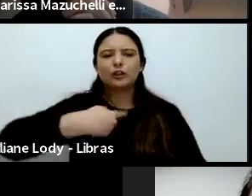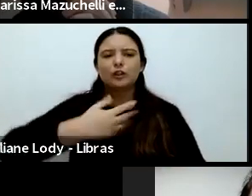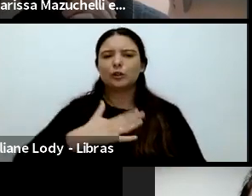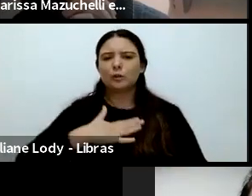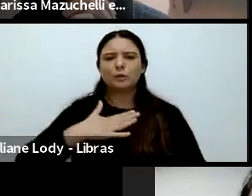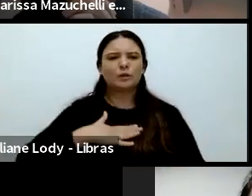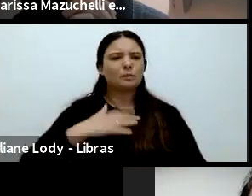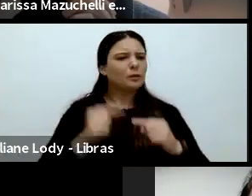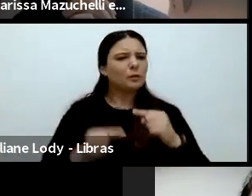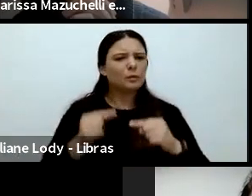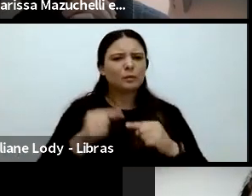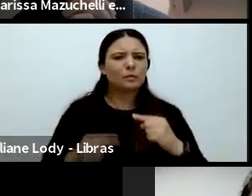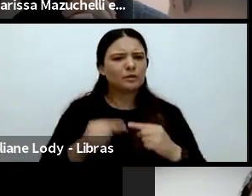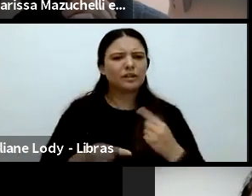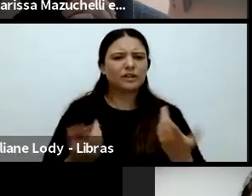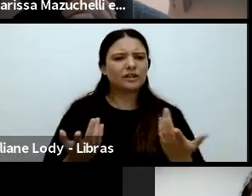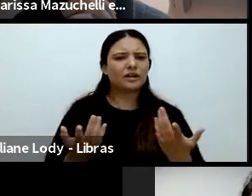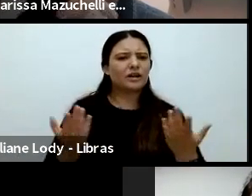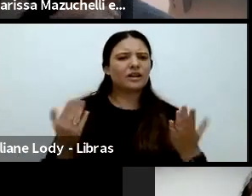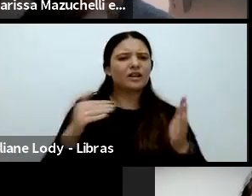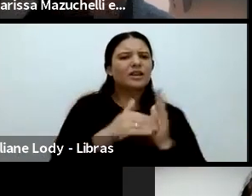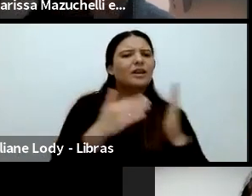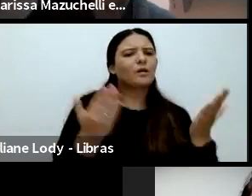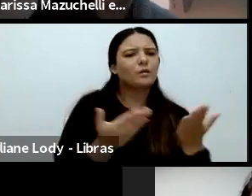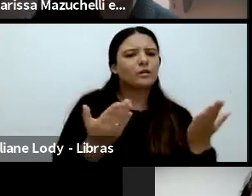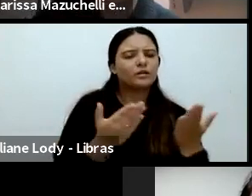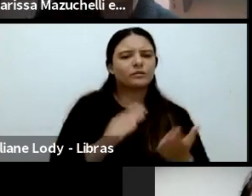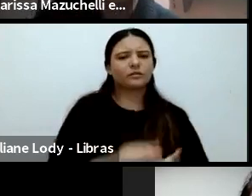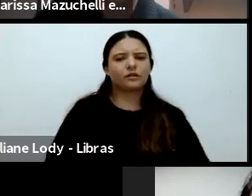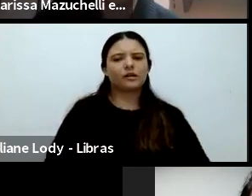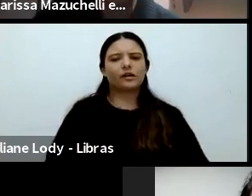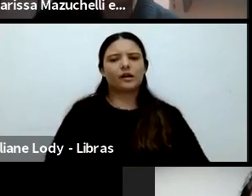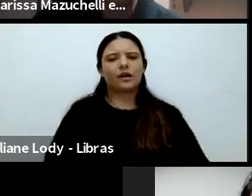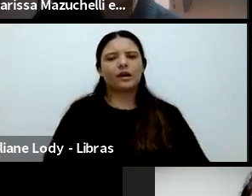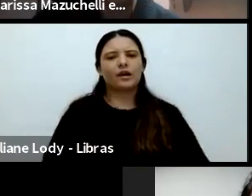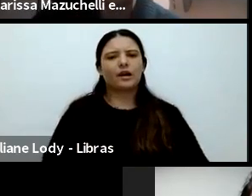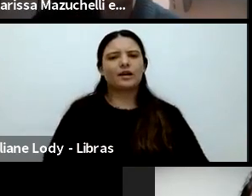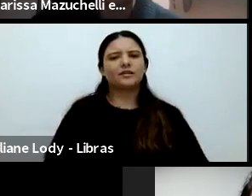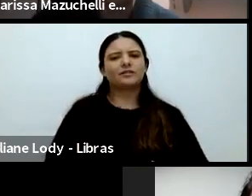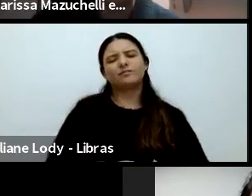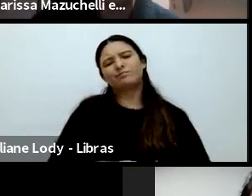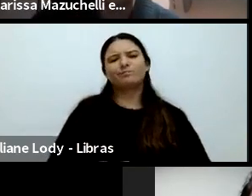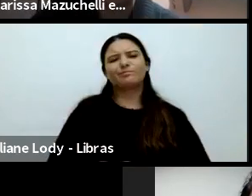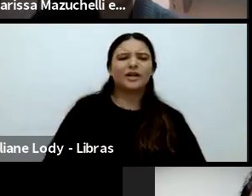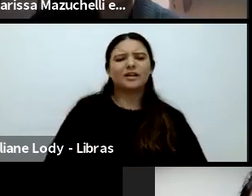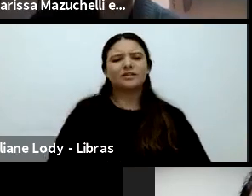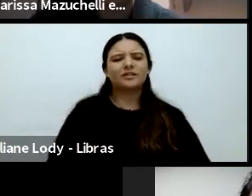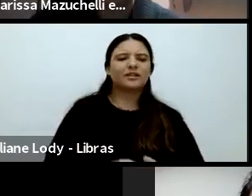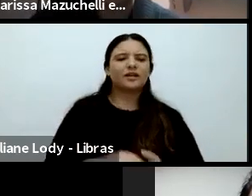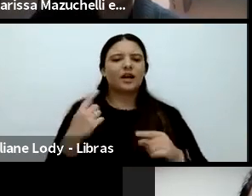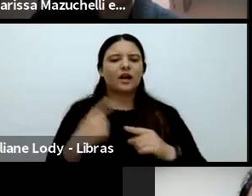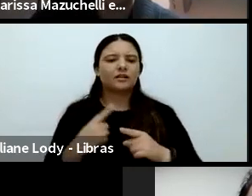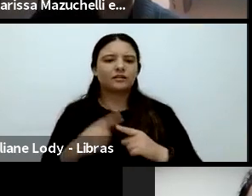To World War One. They To World War One, they overthrew their own government. There was a, that's what the ball